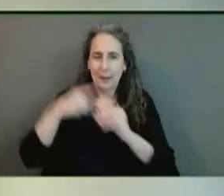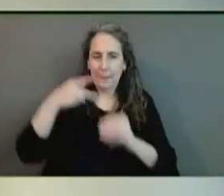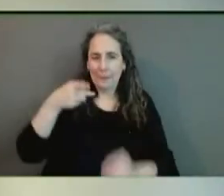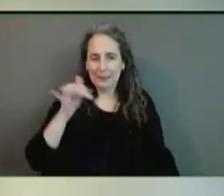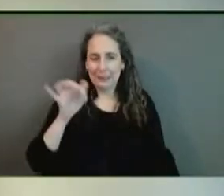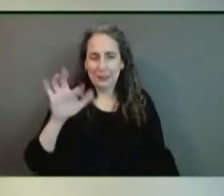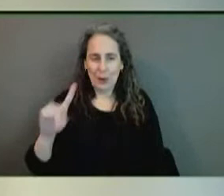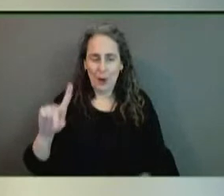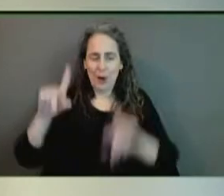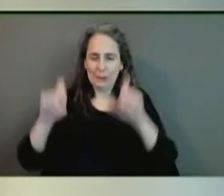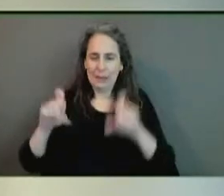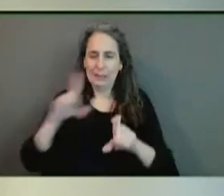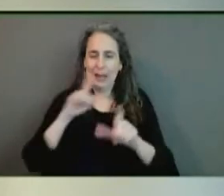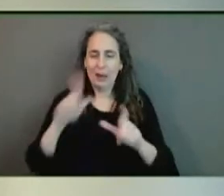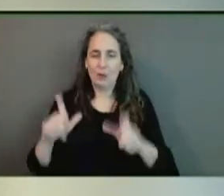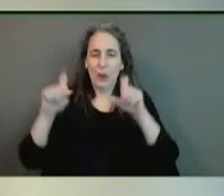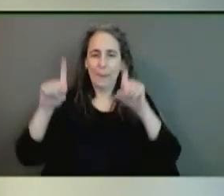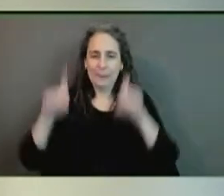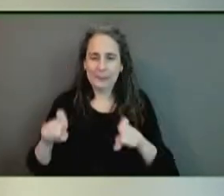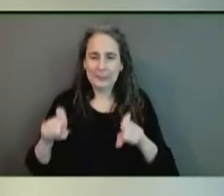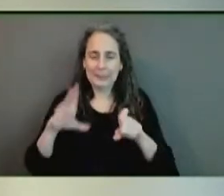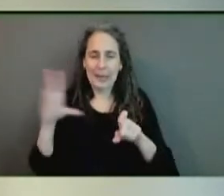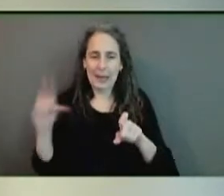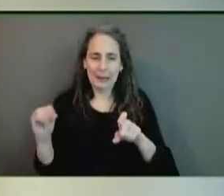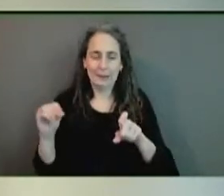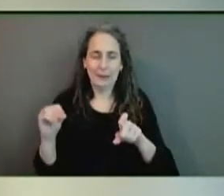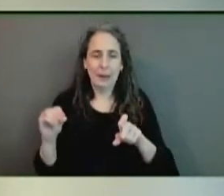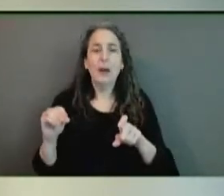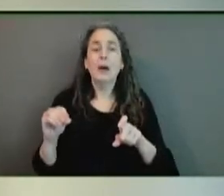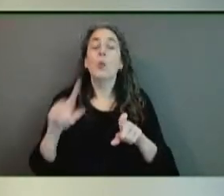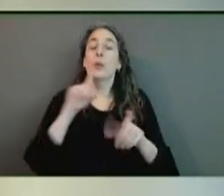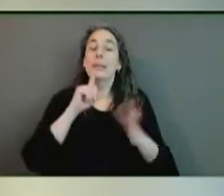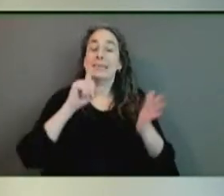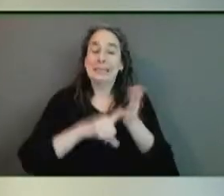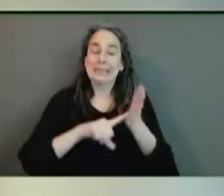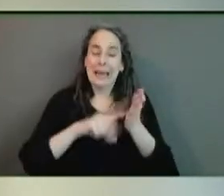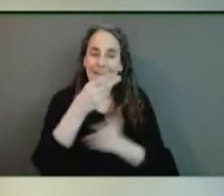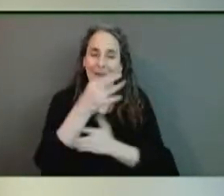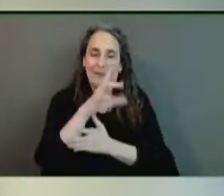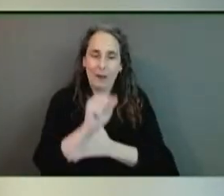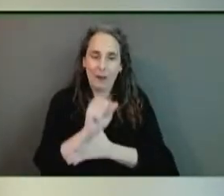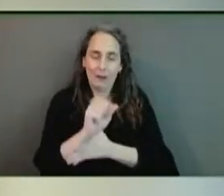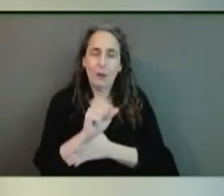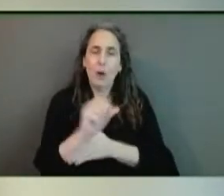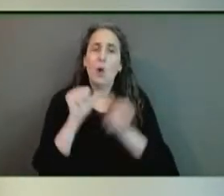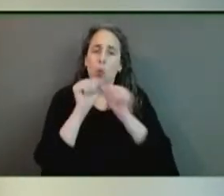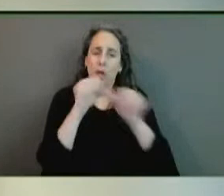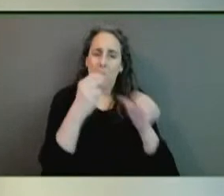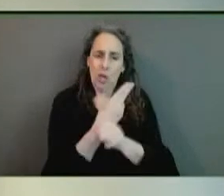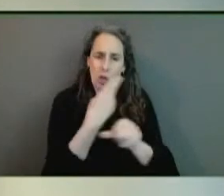extensive analysis regarding PCR tests and rapid tests and rapid